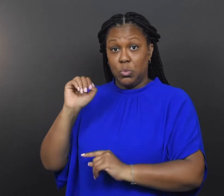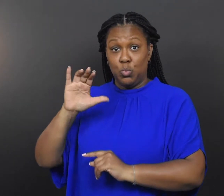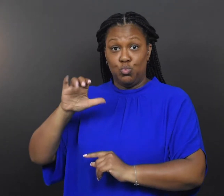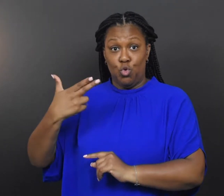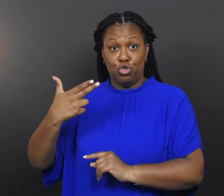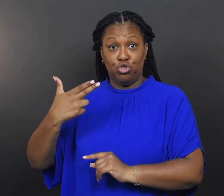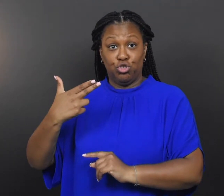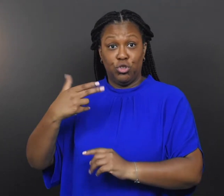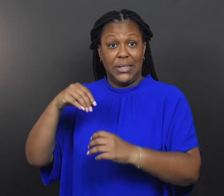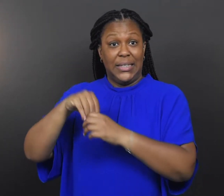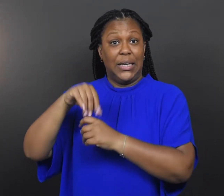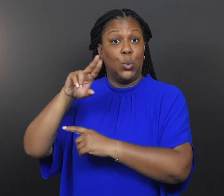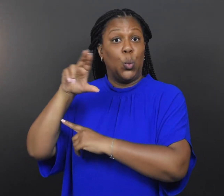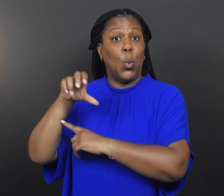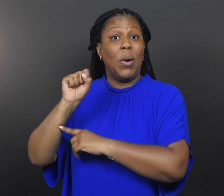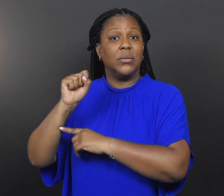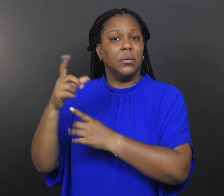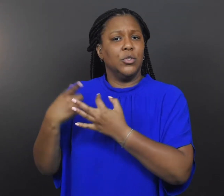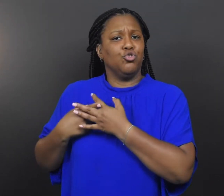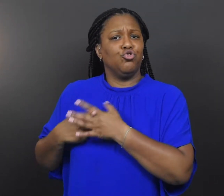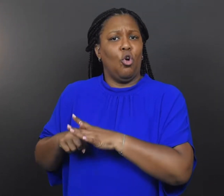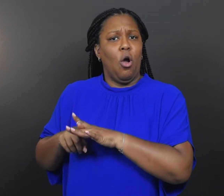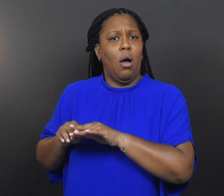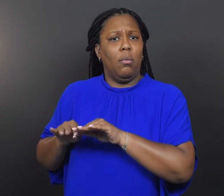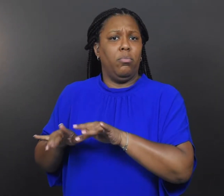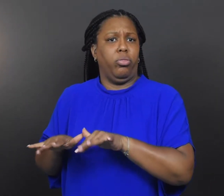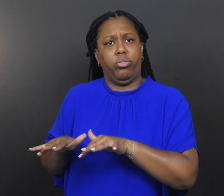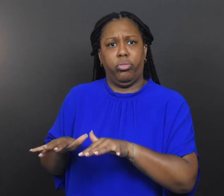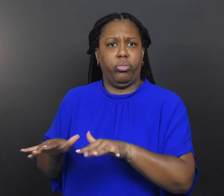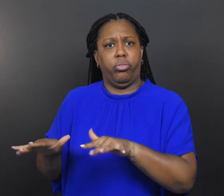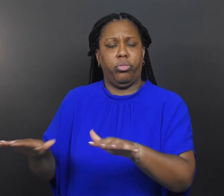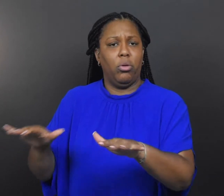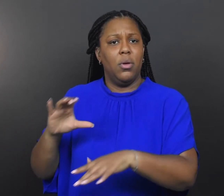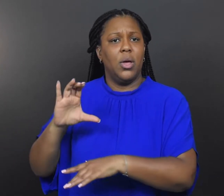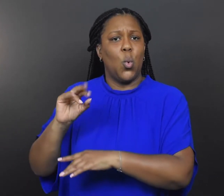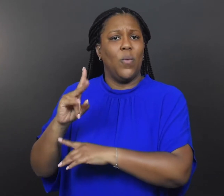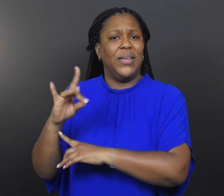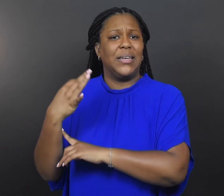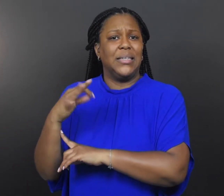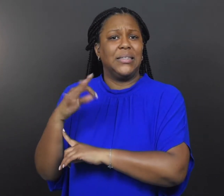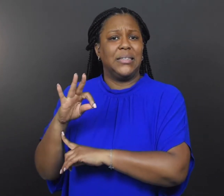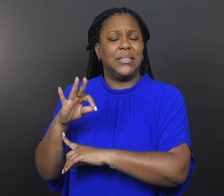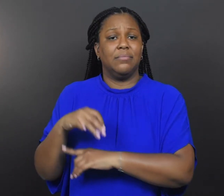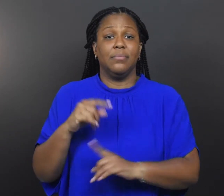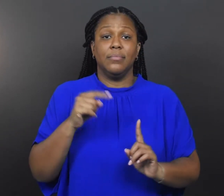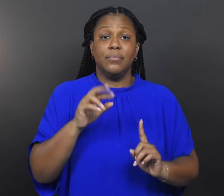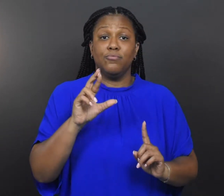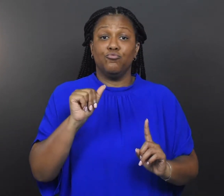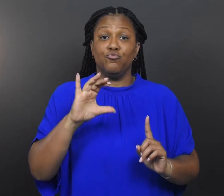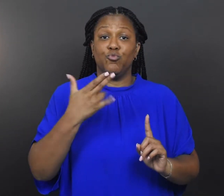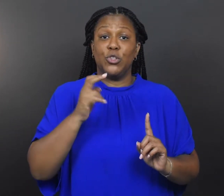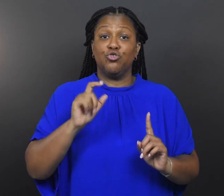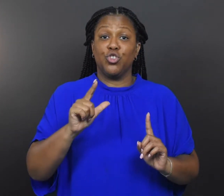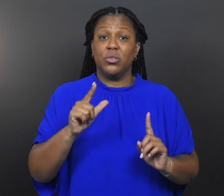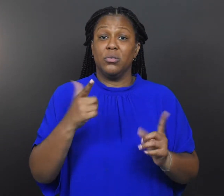States began grappling with COVID-19, Rachael went out for the first time in her own country